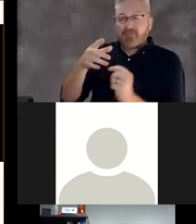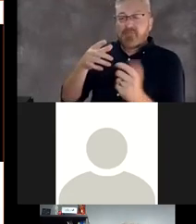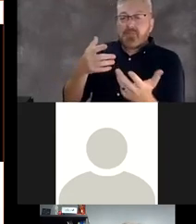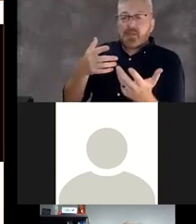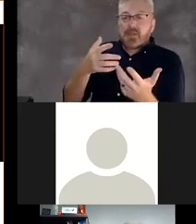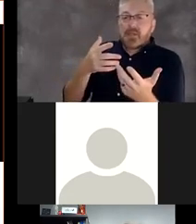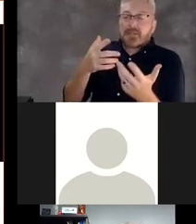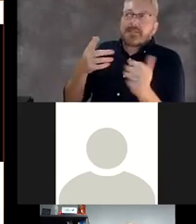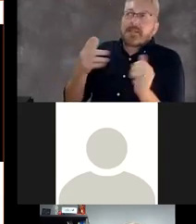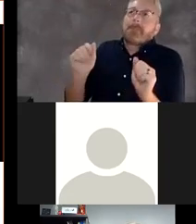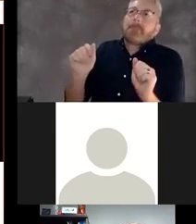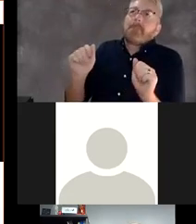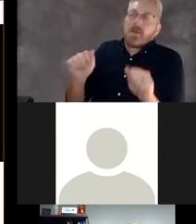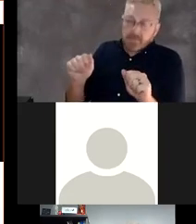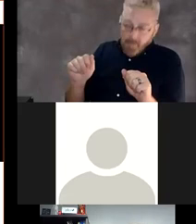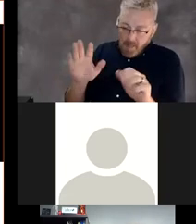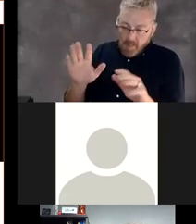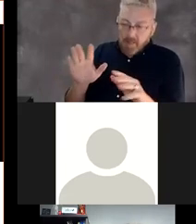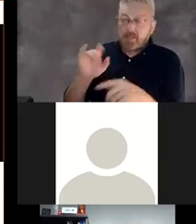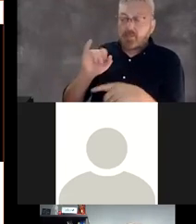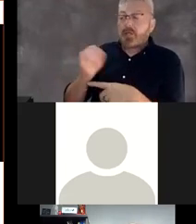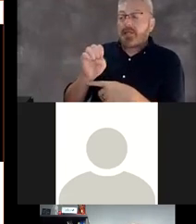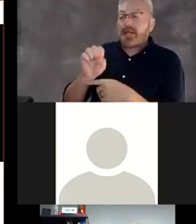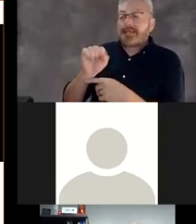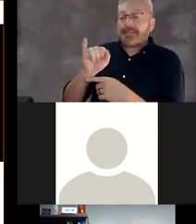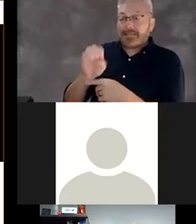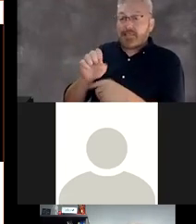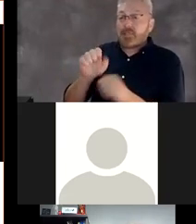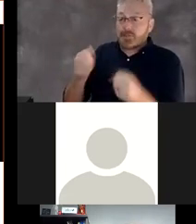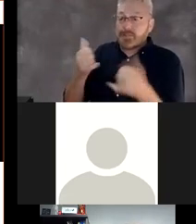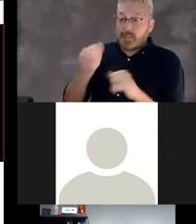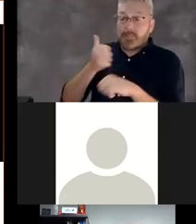IT'S POSSIBLE THAT JESSE COULD STILL BE CHARGED BECAUSE, OF